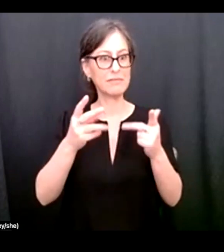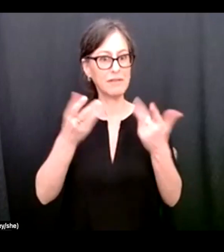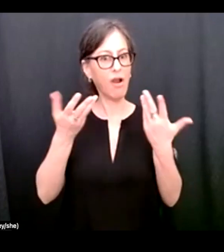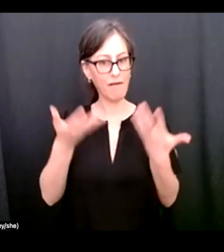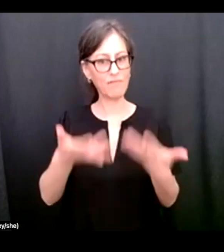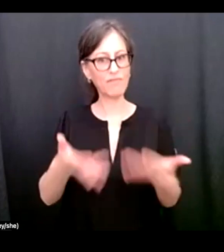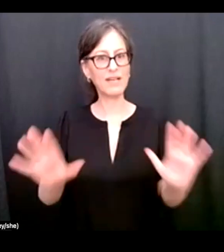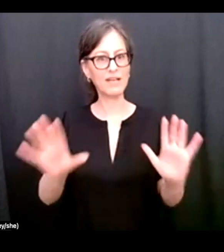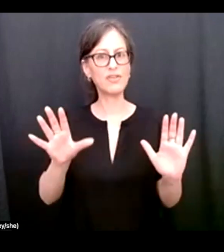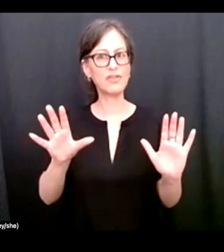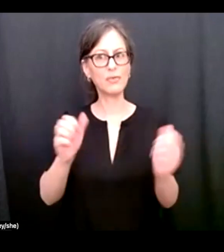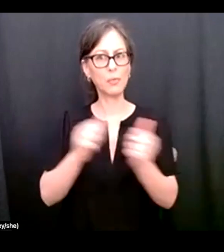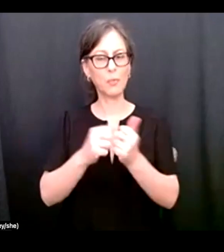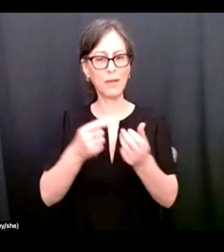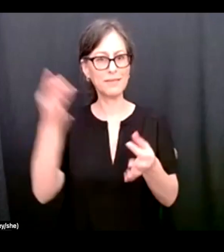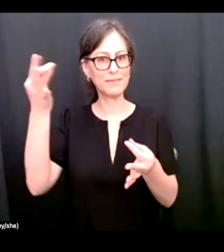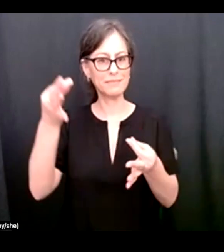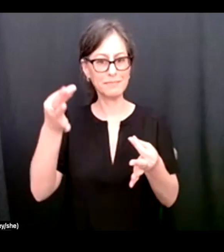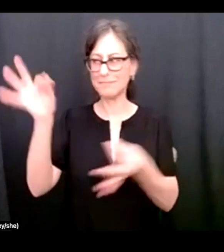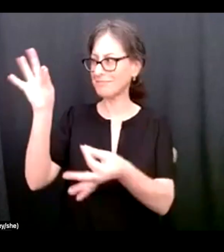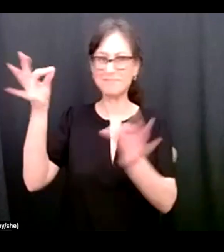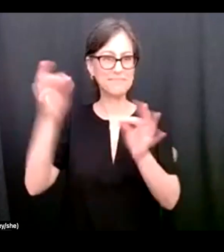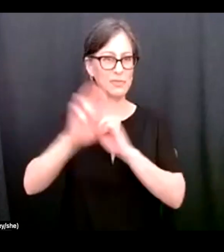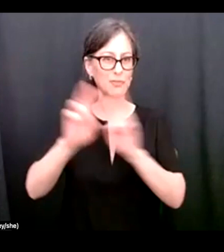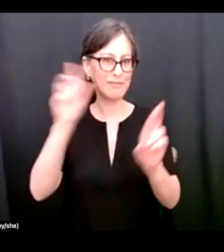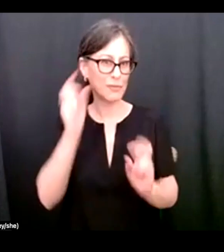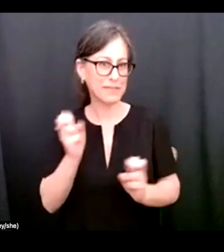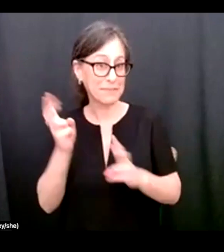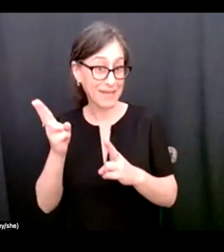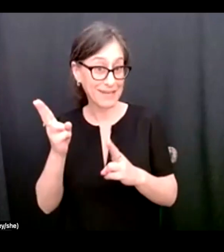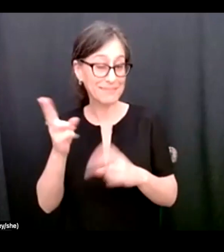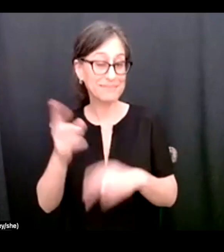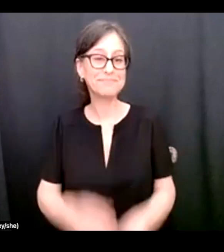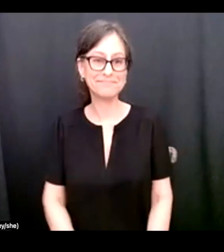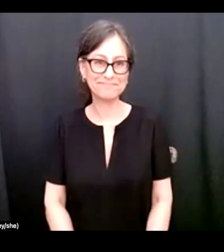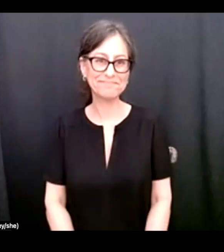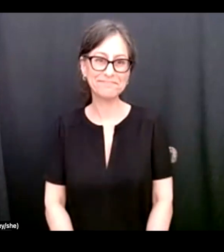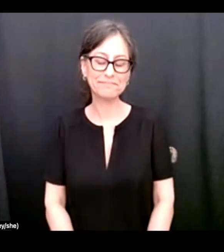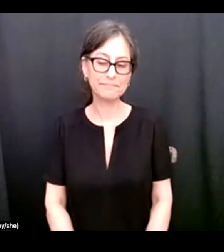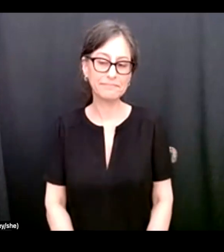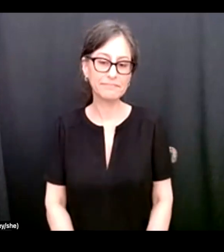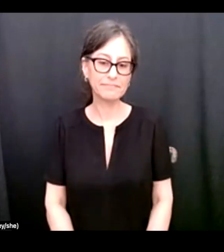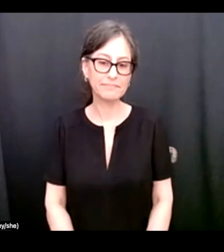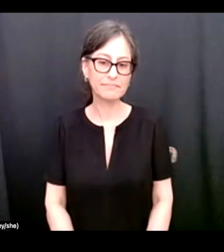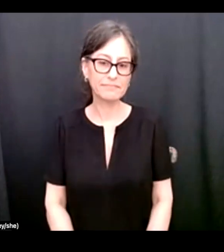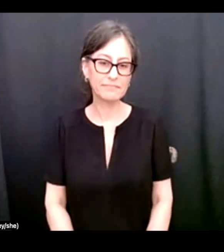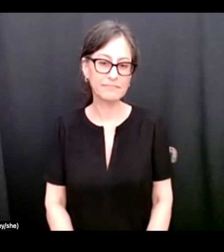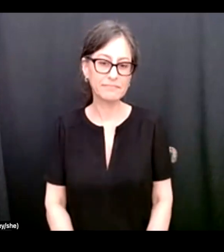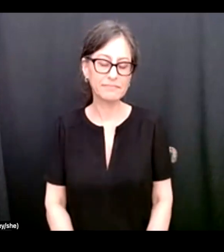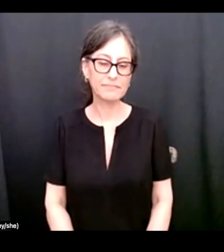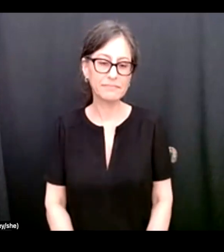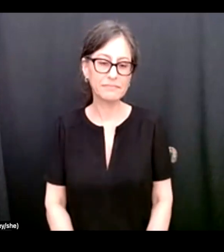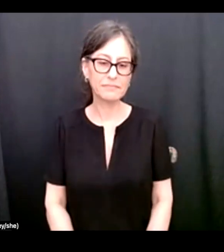work that they can turn around and submit to places. So, the first if you look in the chat,